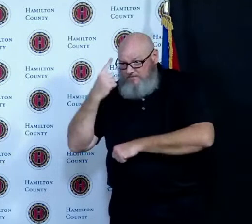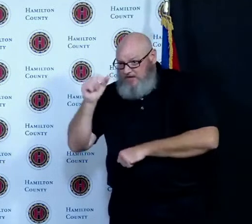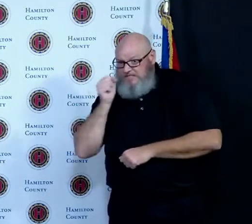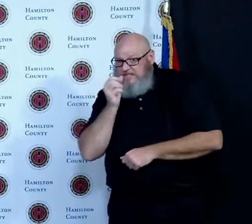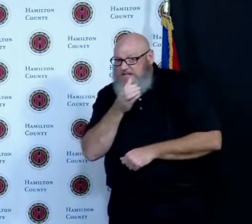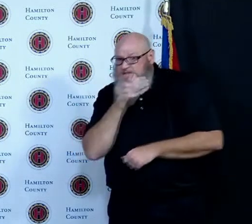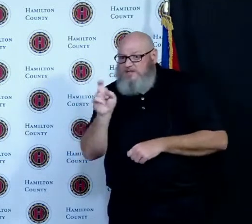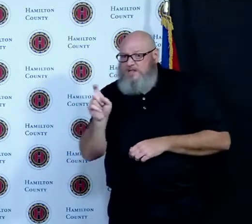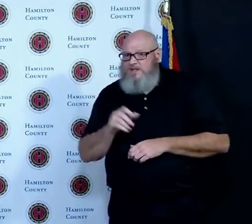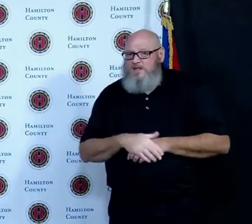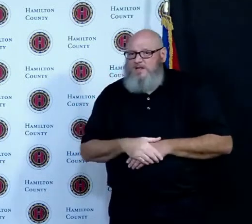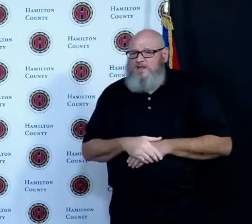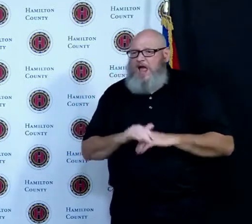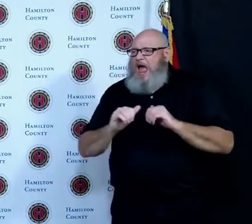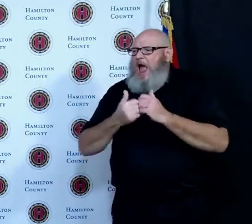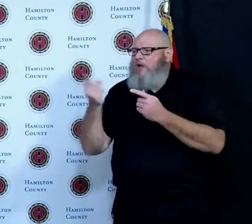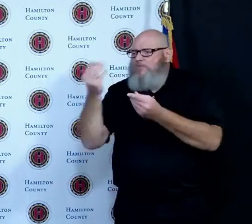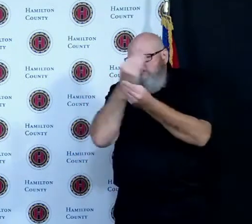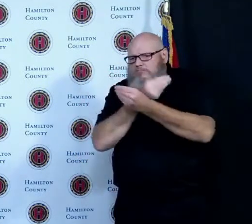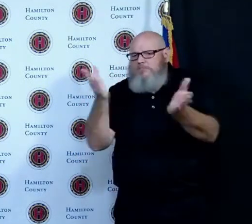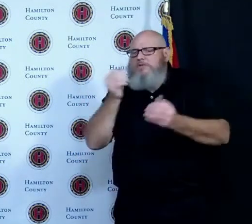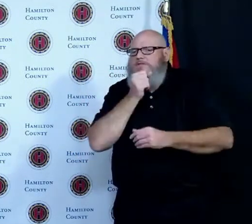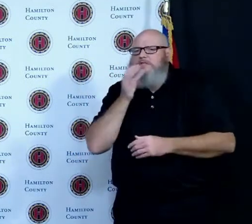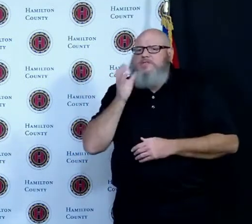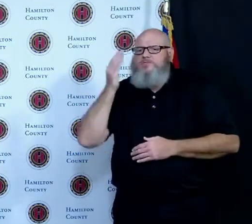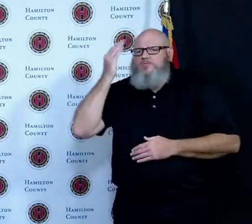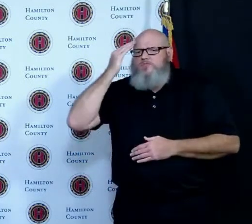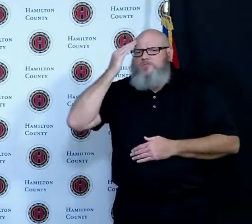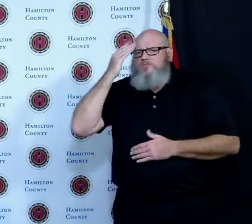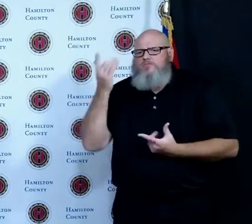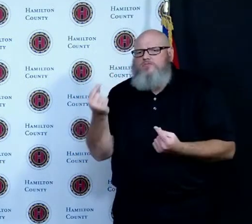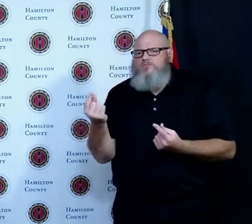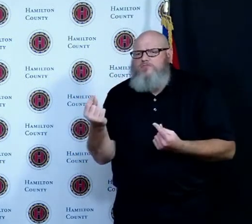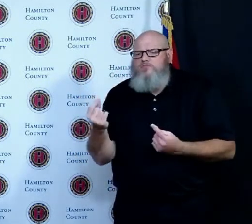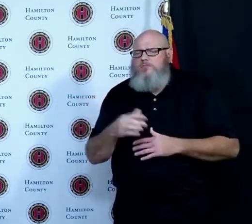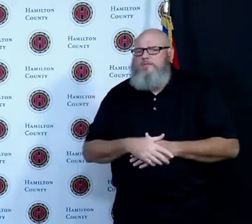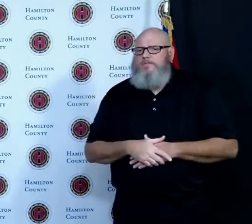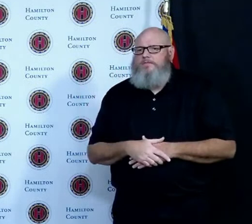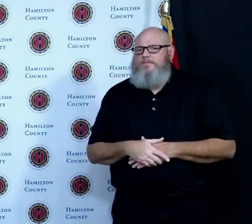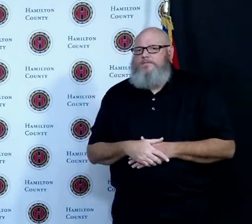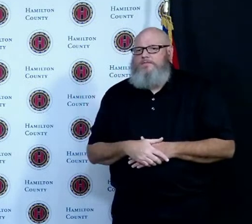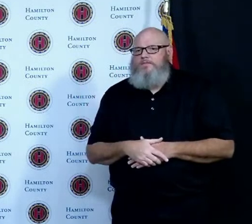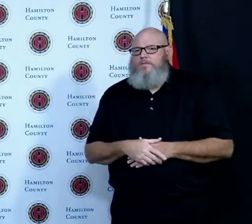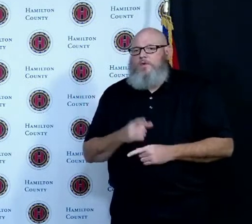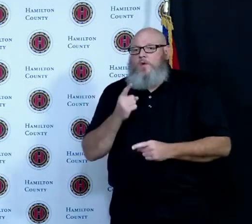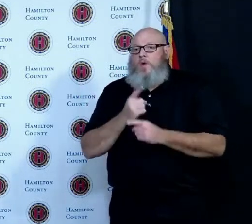at this current time we are using our our clinic in Clifton to vaccinate individuals so people are